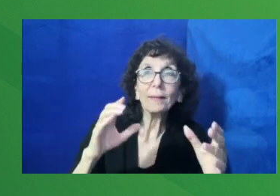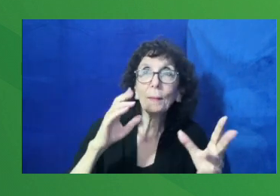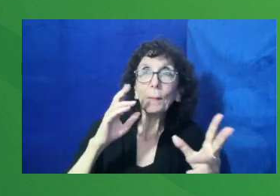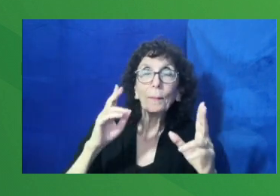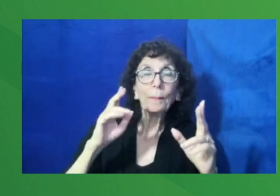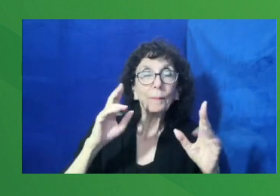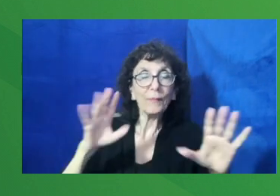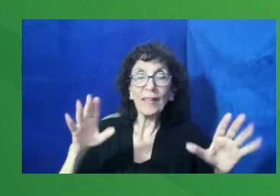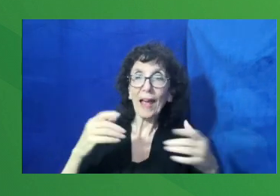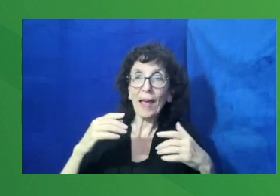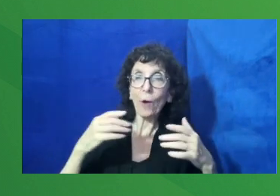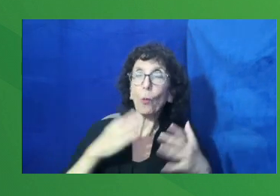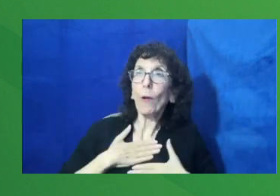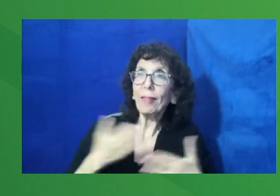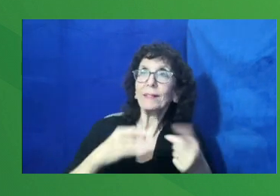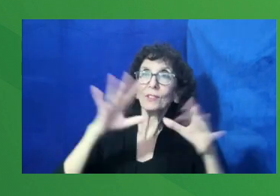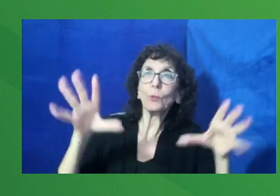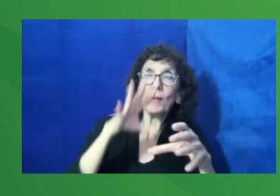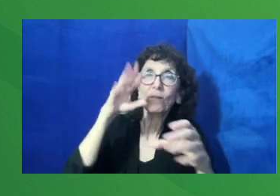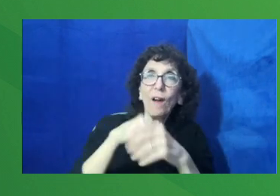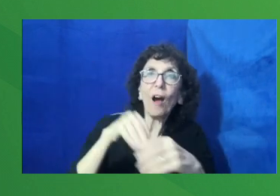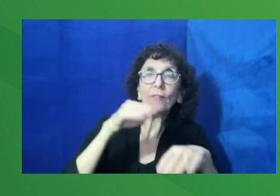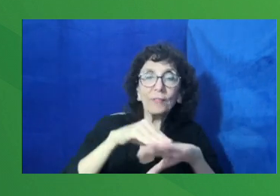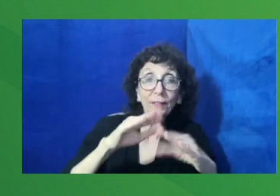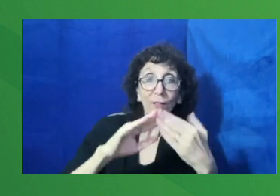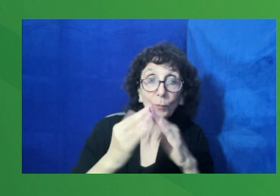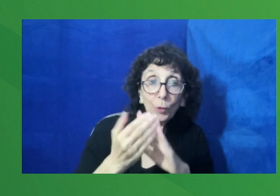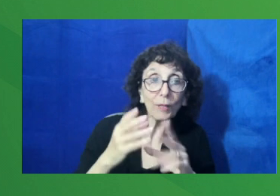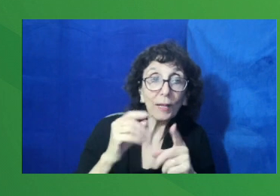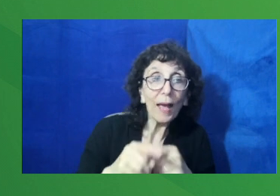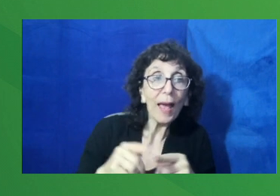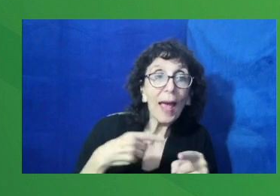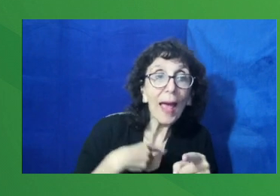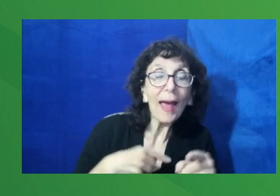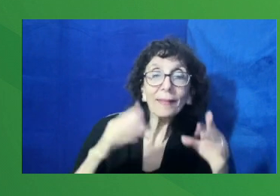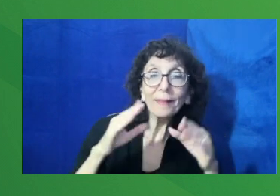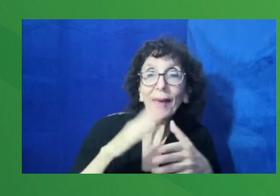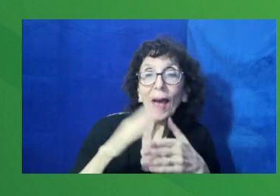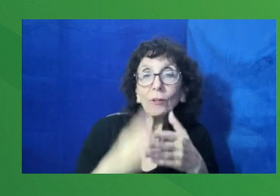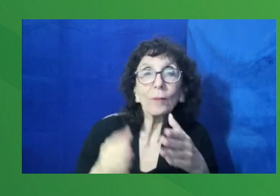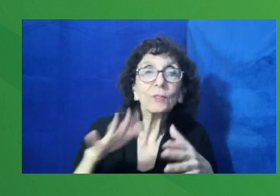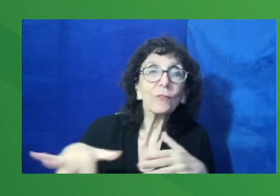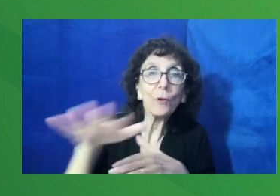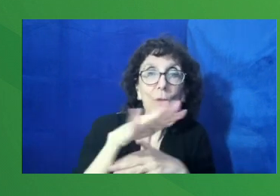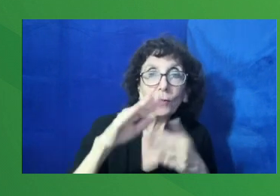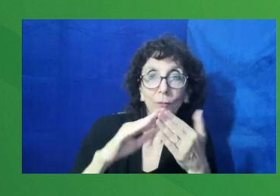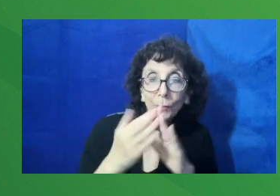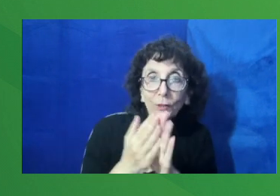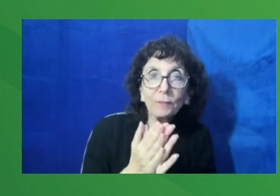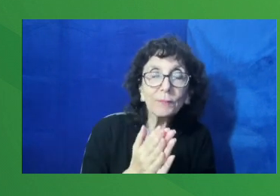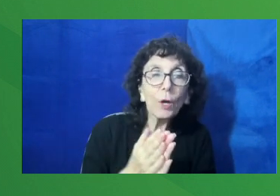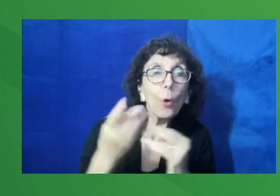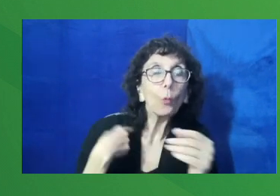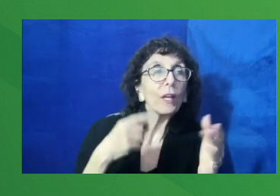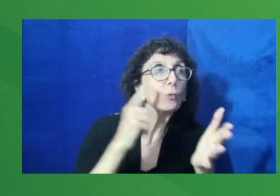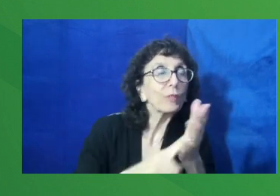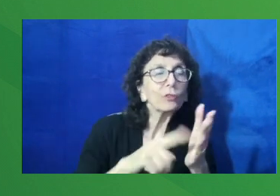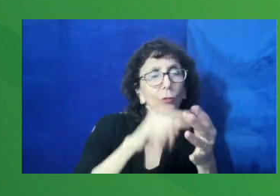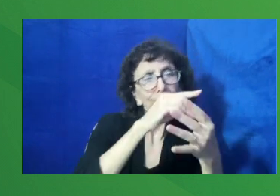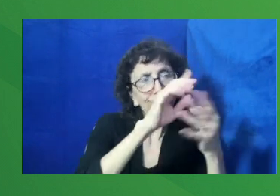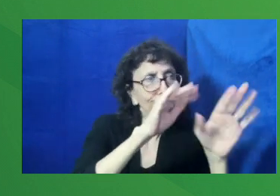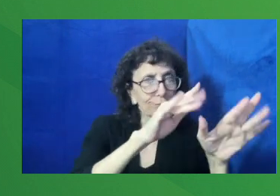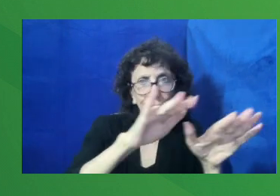the impacts of EE on conservation and outcomes. Across these studies, we found that effective EE